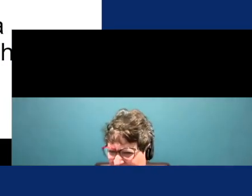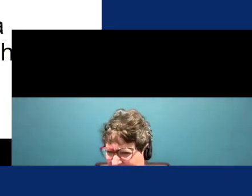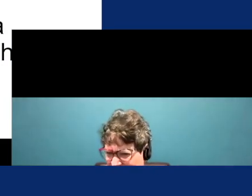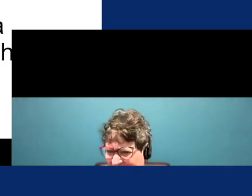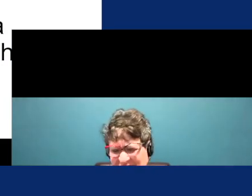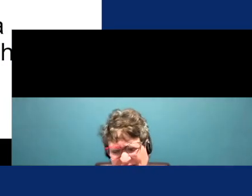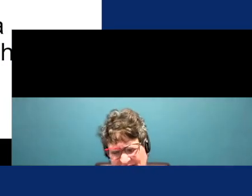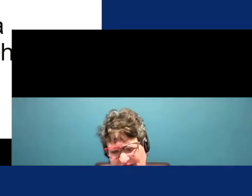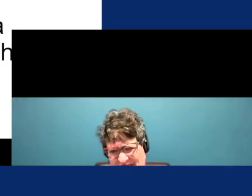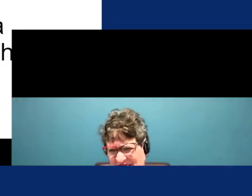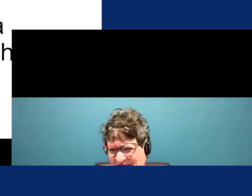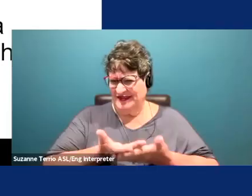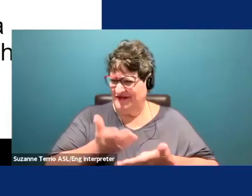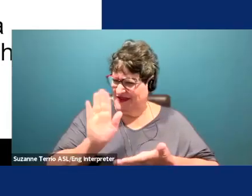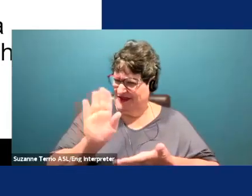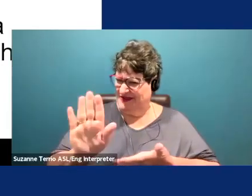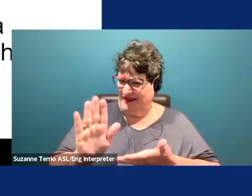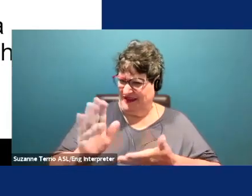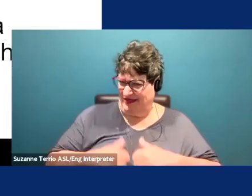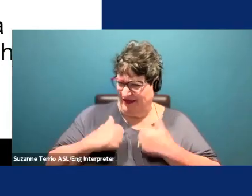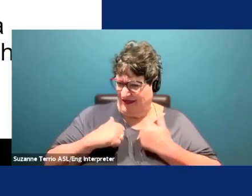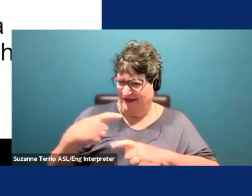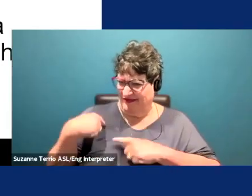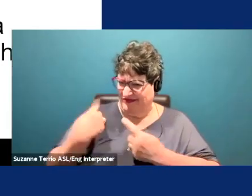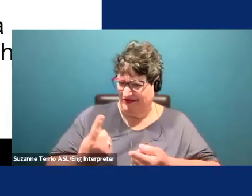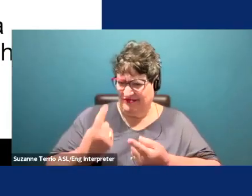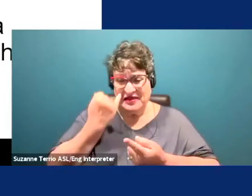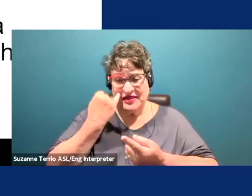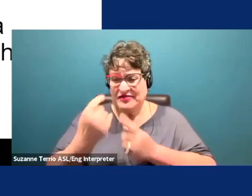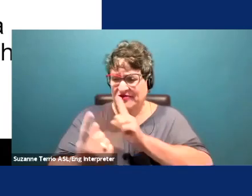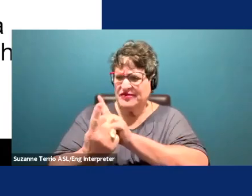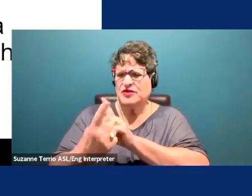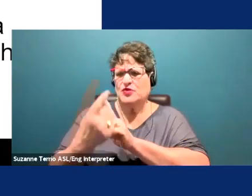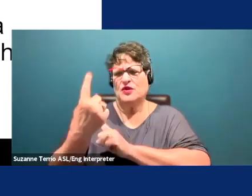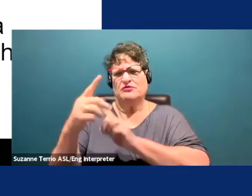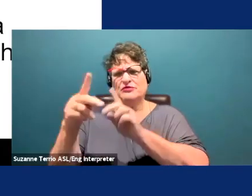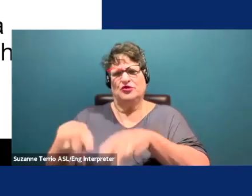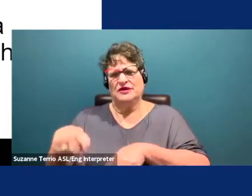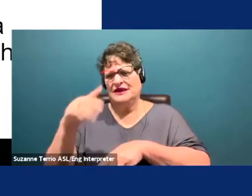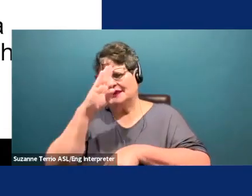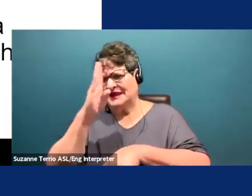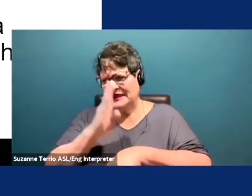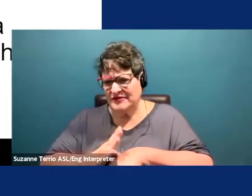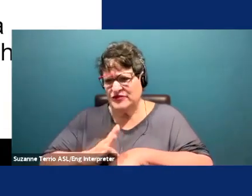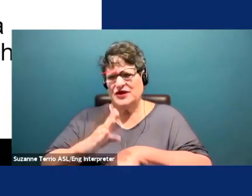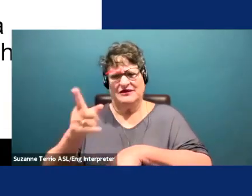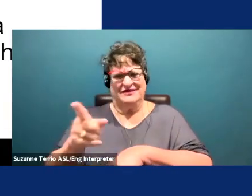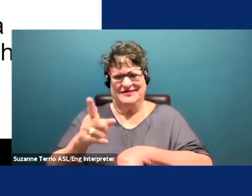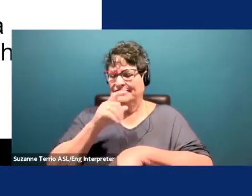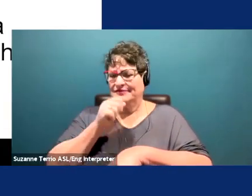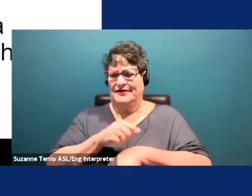If you've met one person who has schizophrenia, it doesn't mean that you understand schizophrenia for every other parent that comes